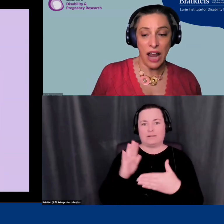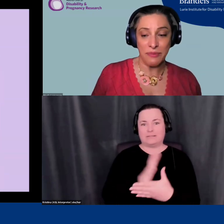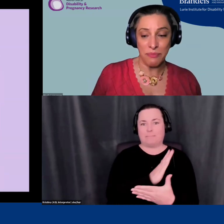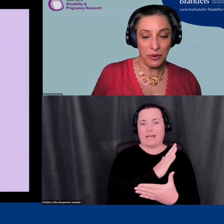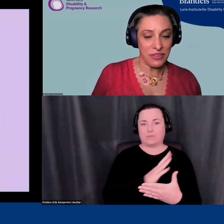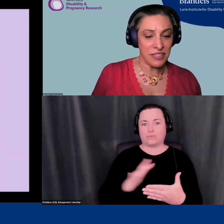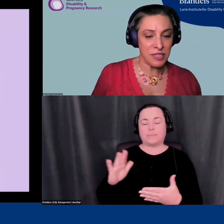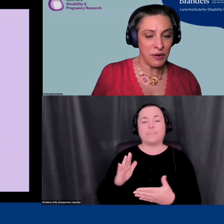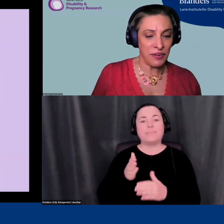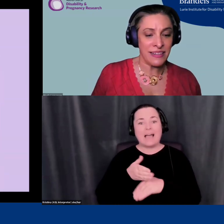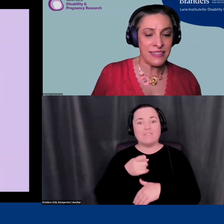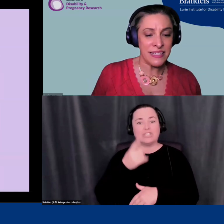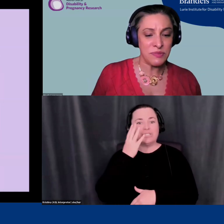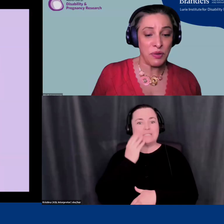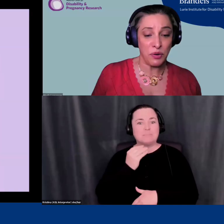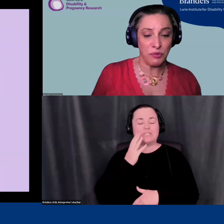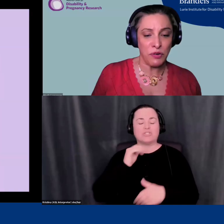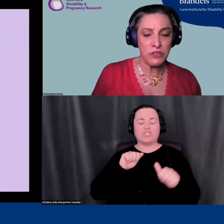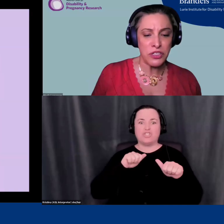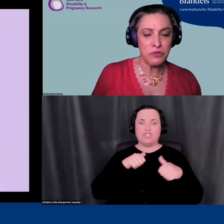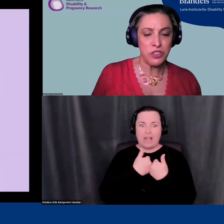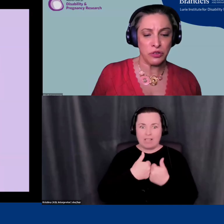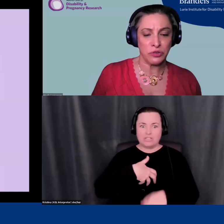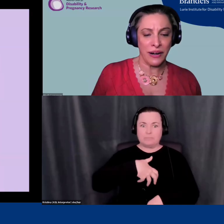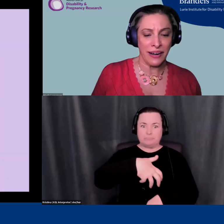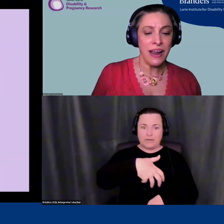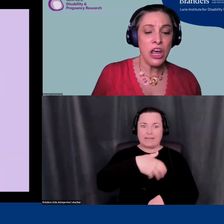and birth experiences with her first two children,